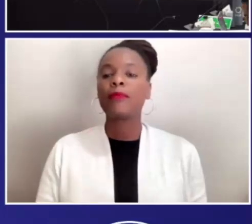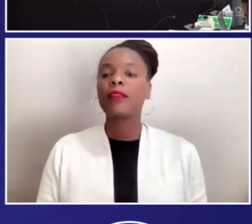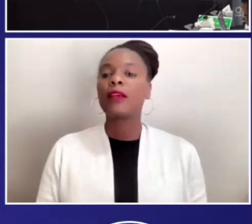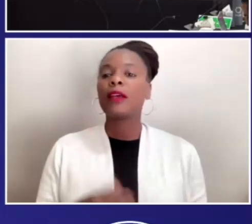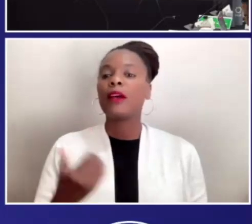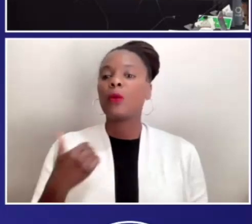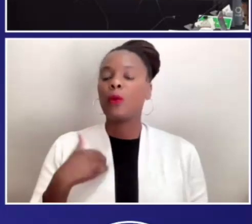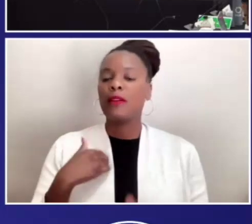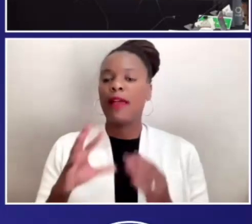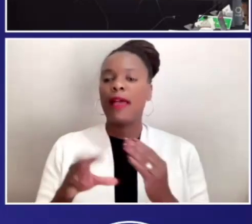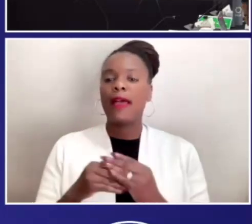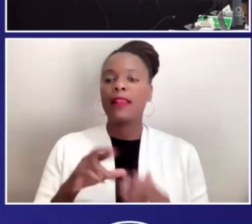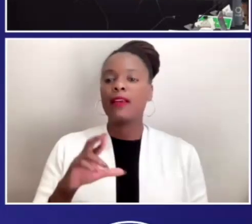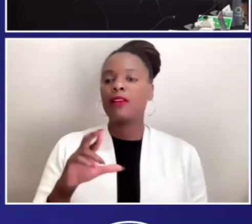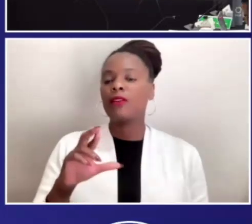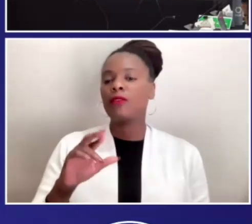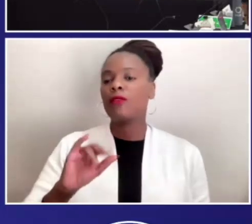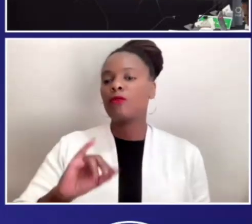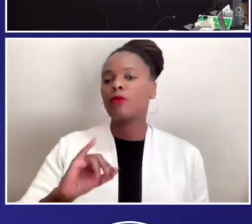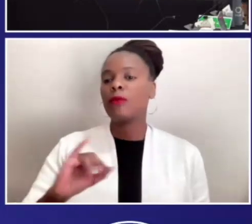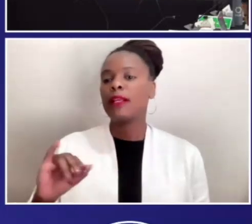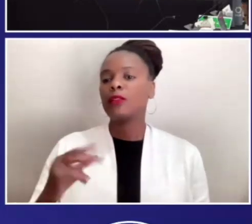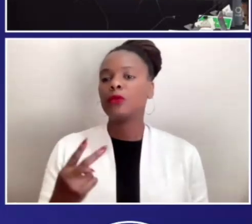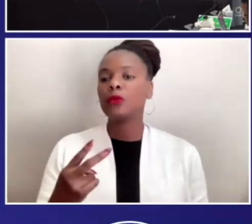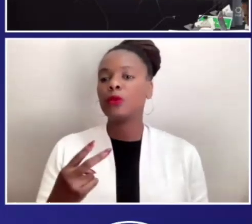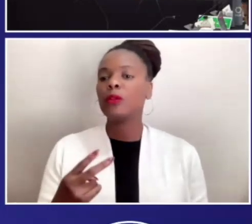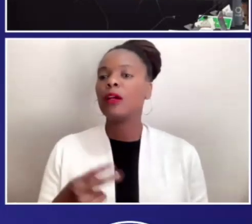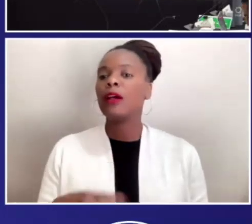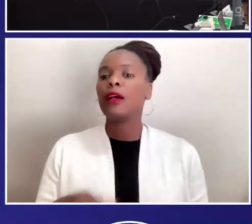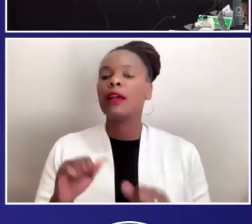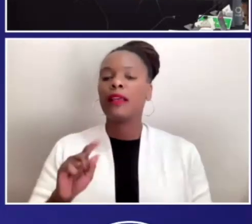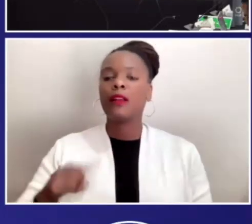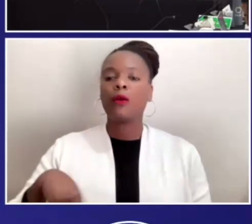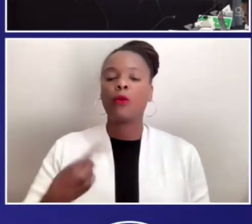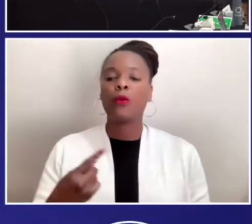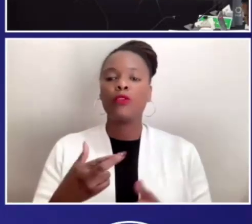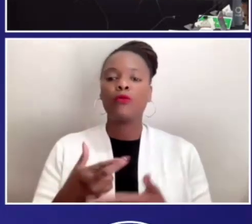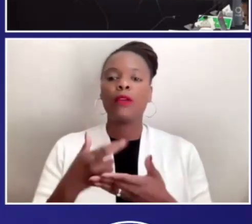through June 30, 2027. On or after July 1, 2027,